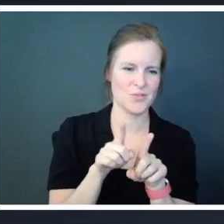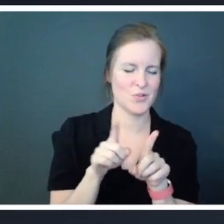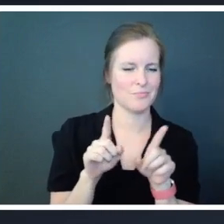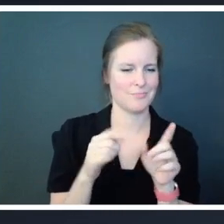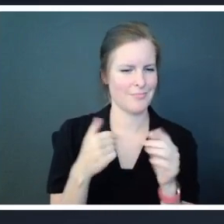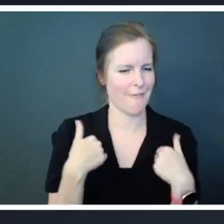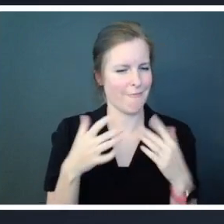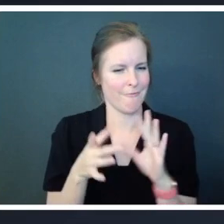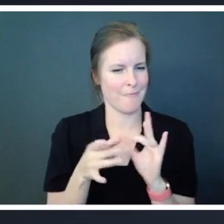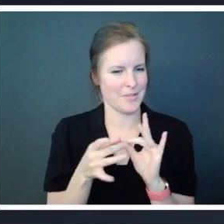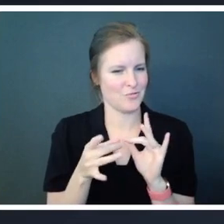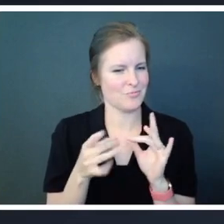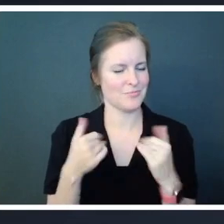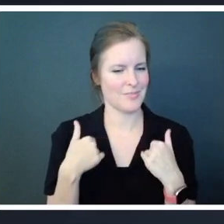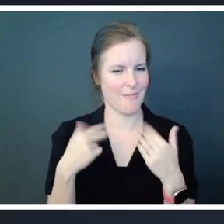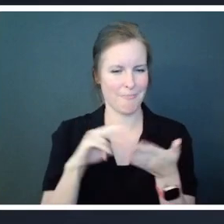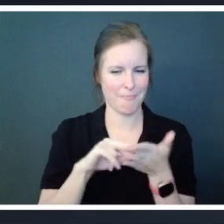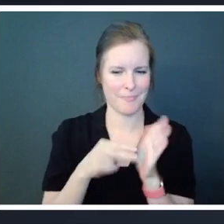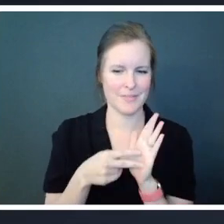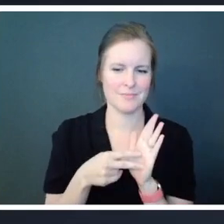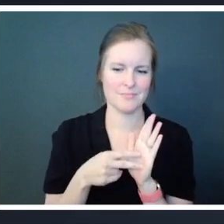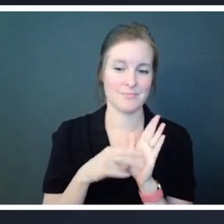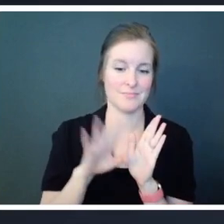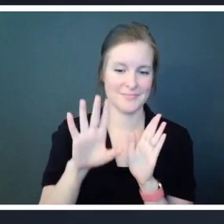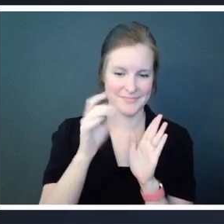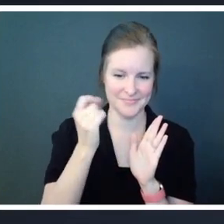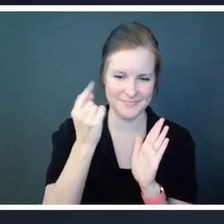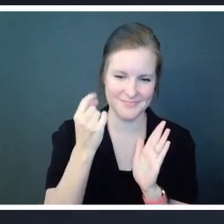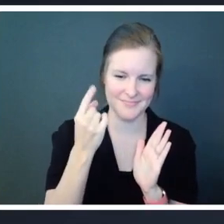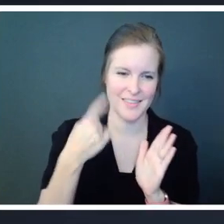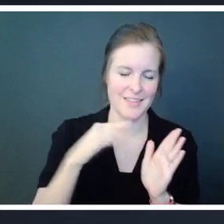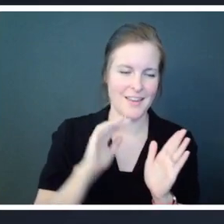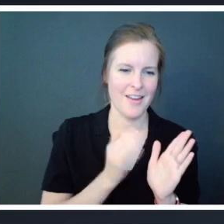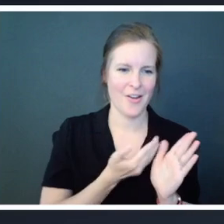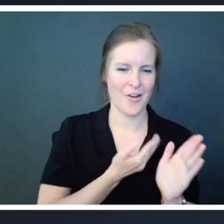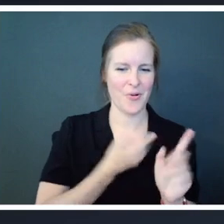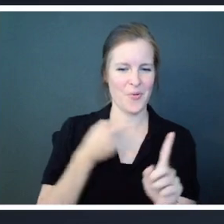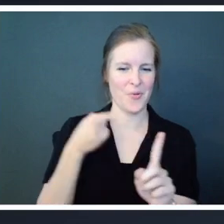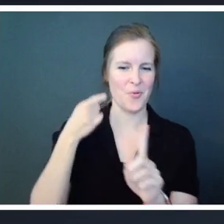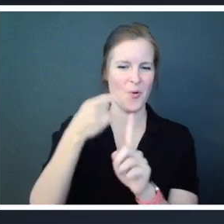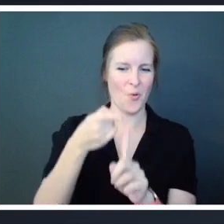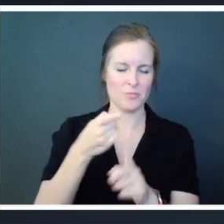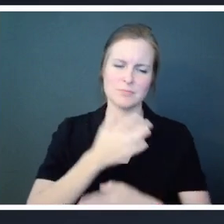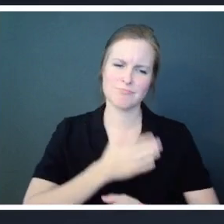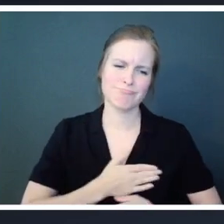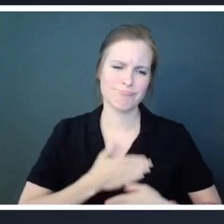it is also our duty to preserve and protect these wonders." So, there's a bit more to this